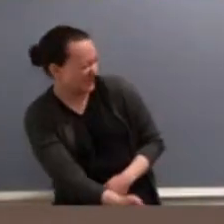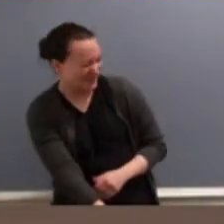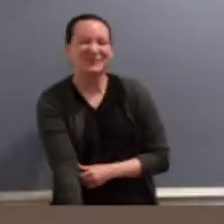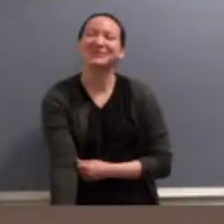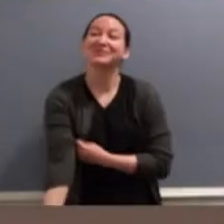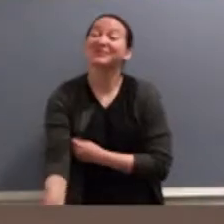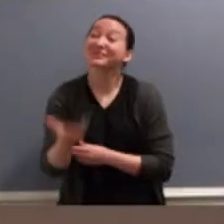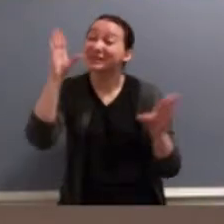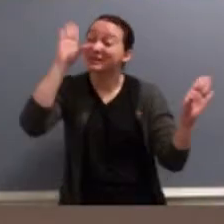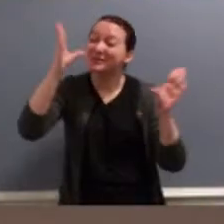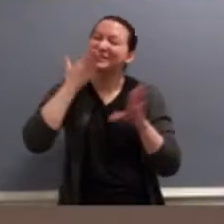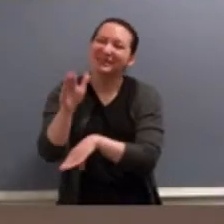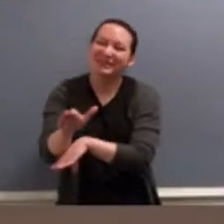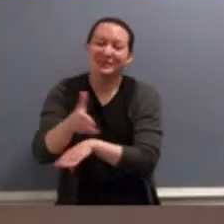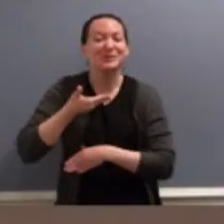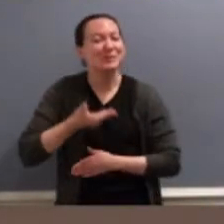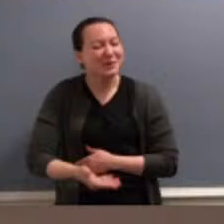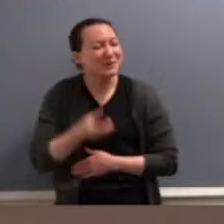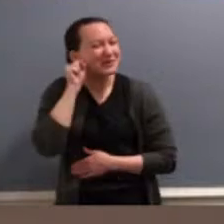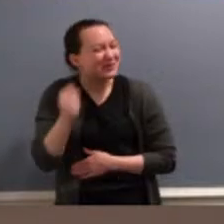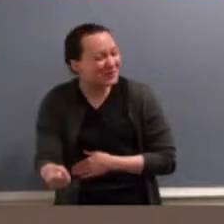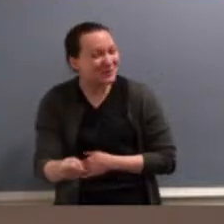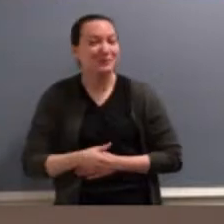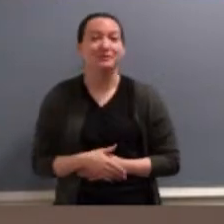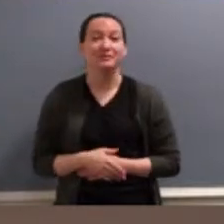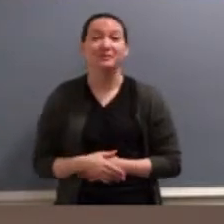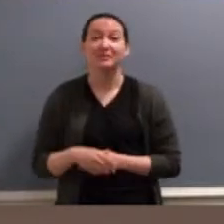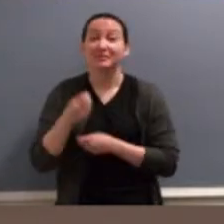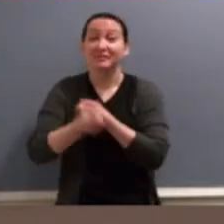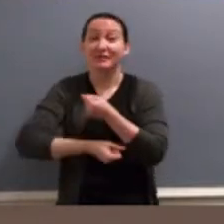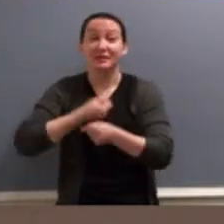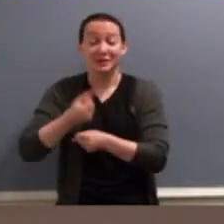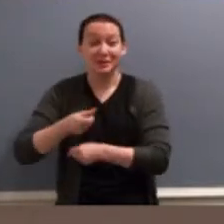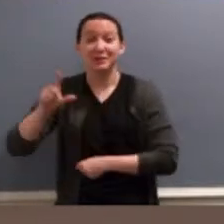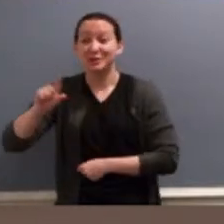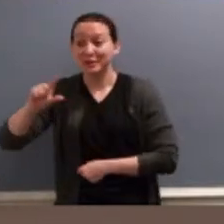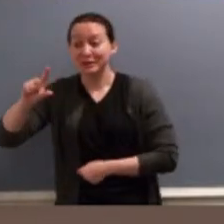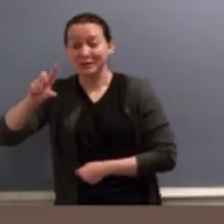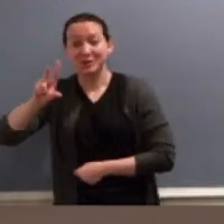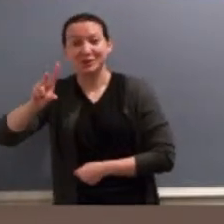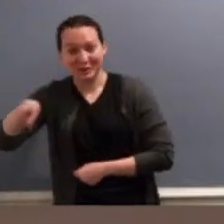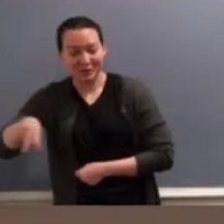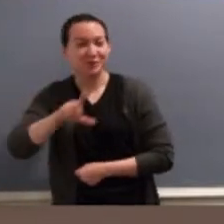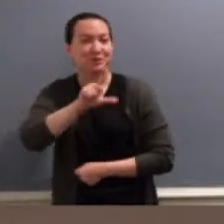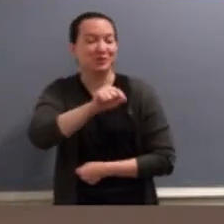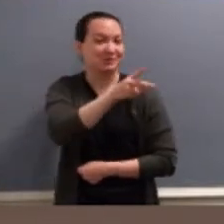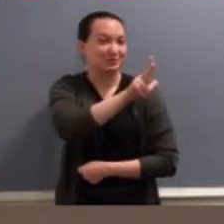good evening and welcome to Silverton 2022-2023 budget thank you for sharing with us